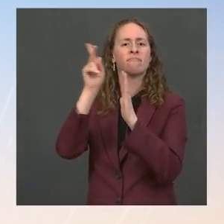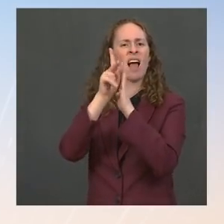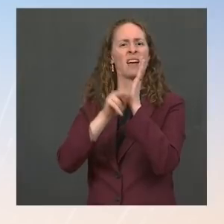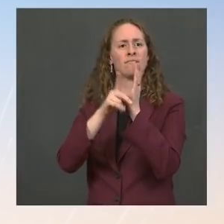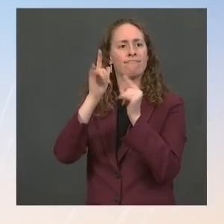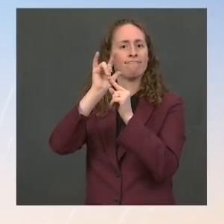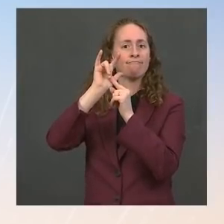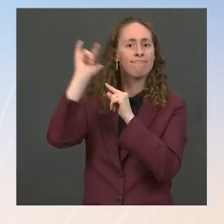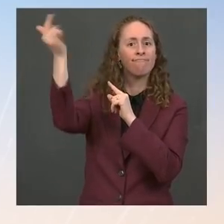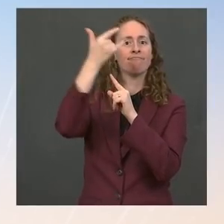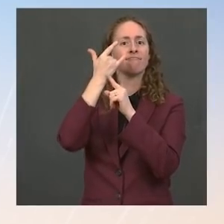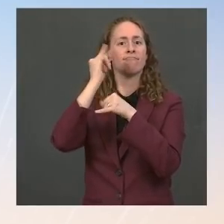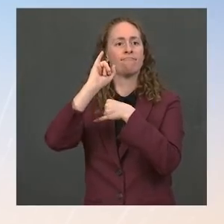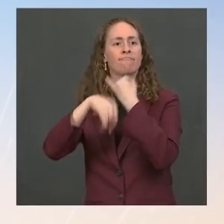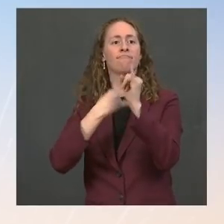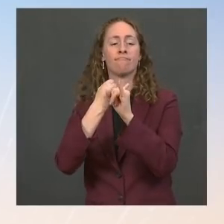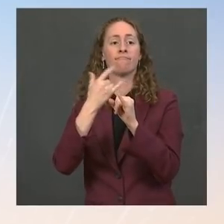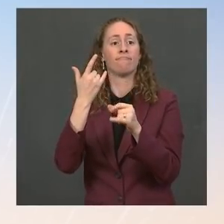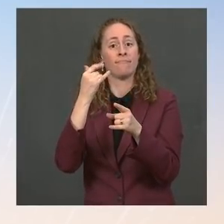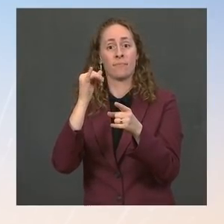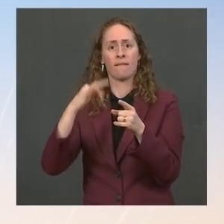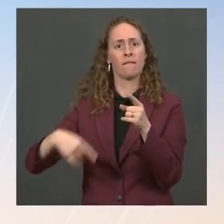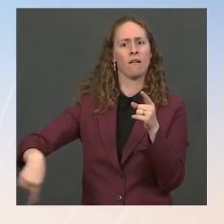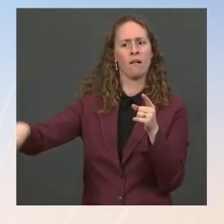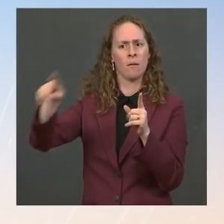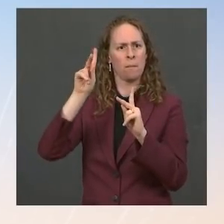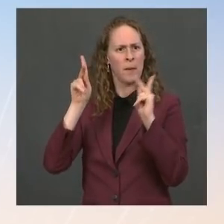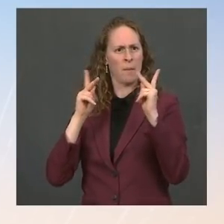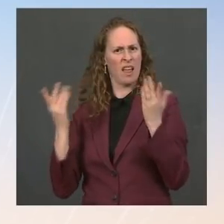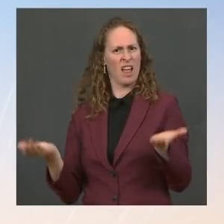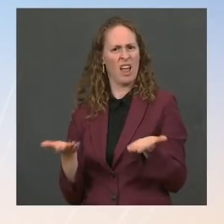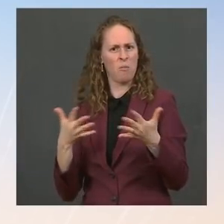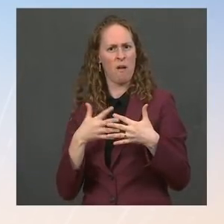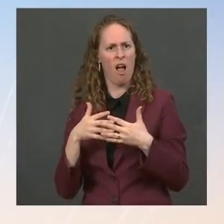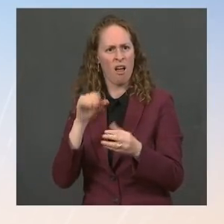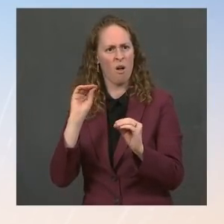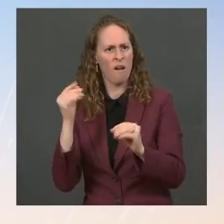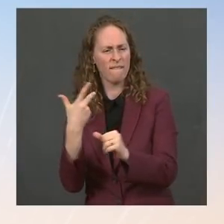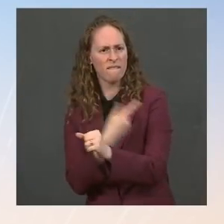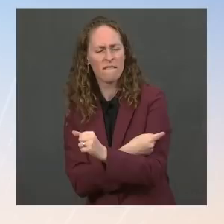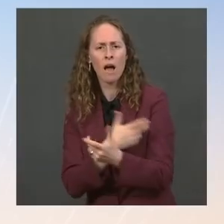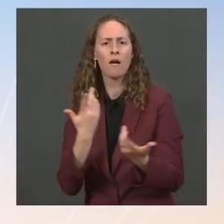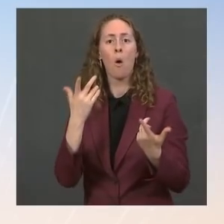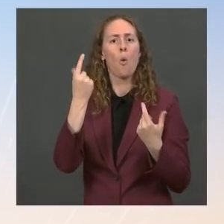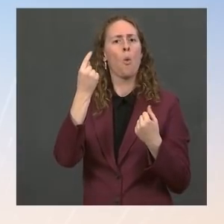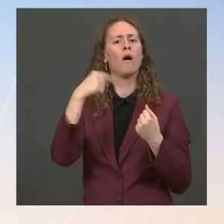what about like green card holders, visa holders? Would they -- people who --